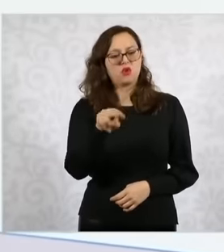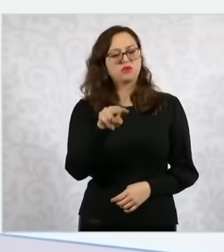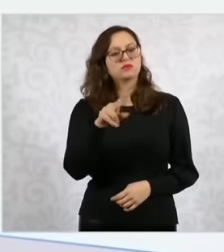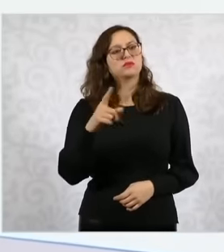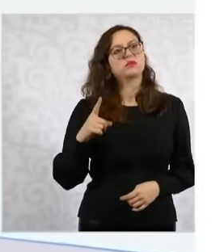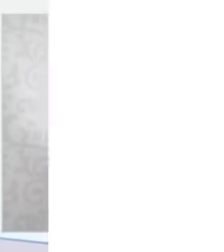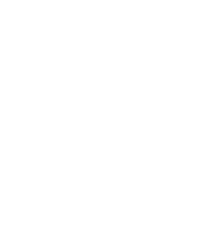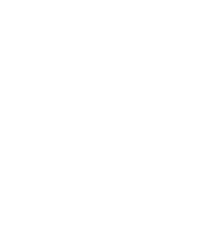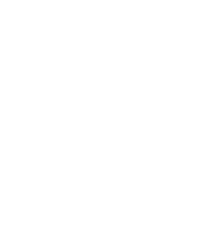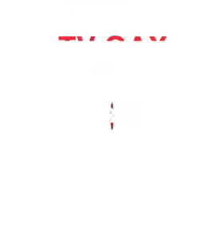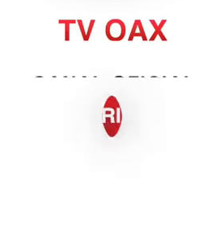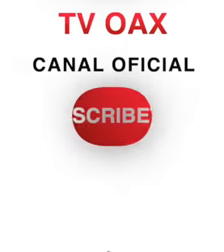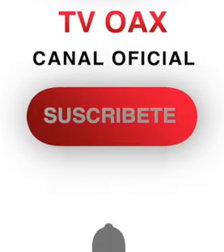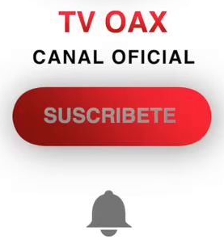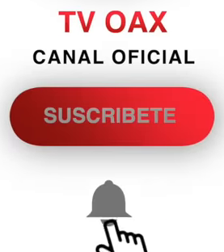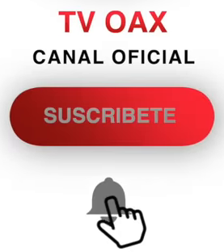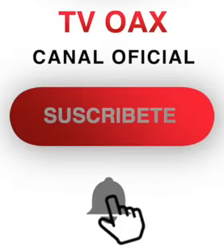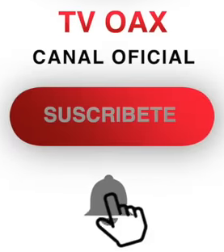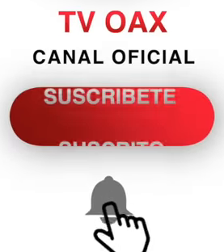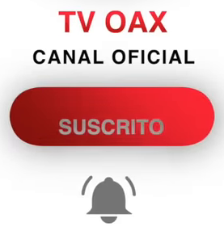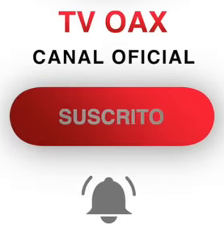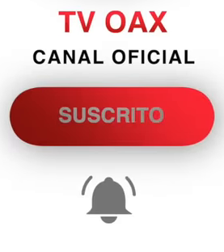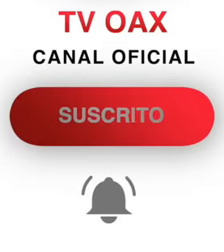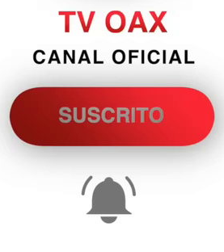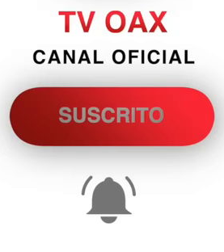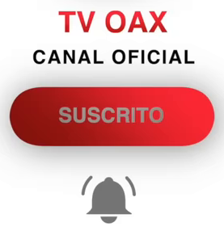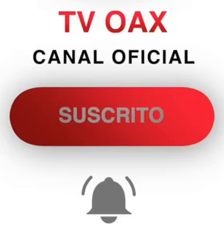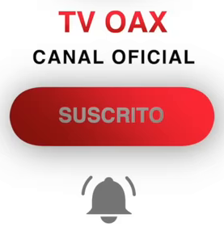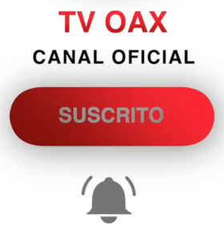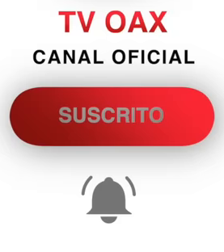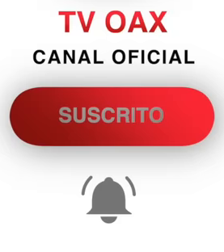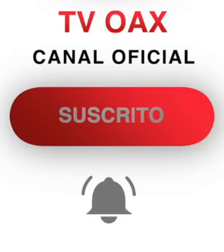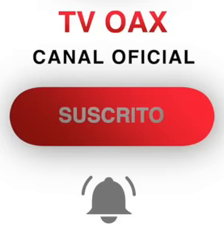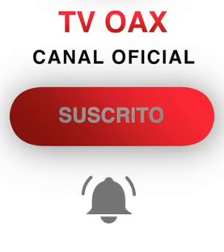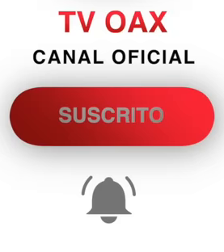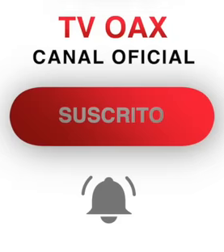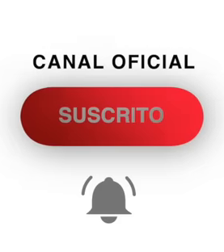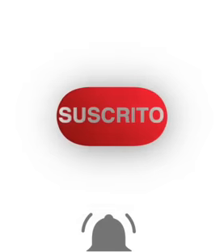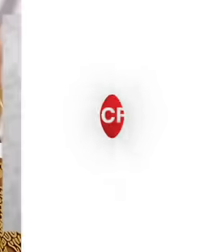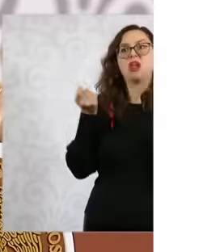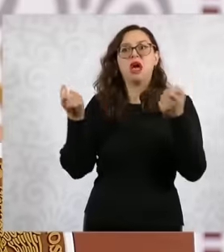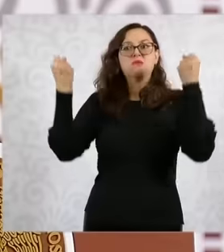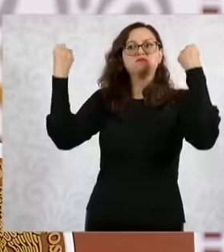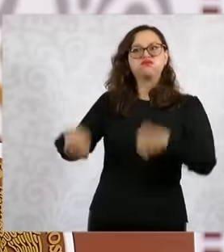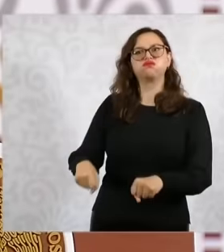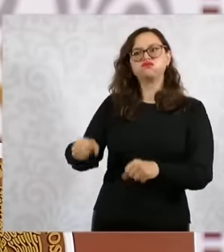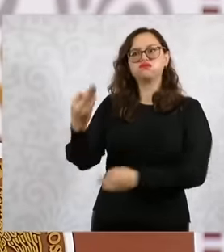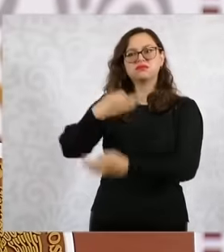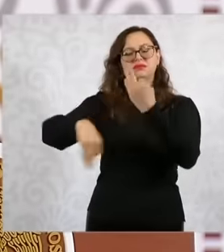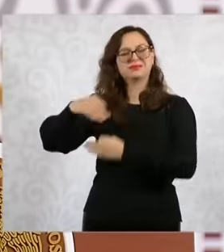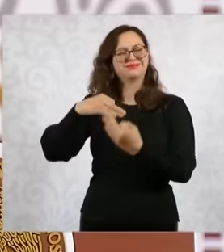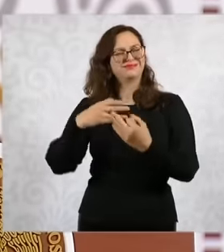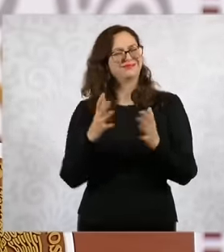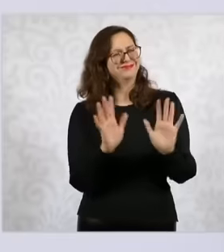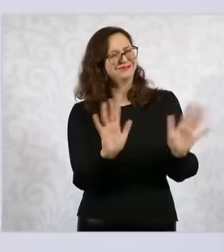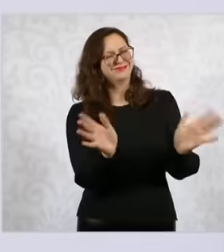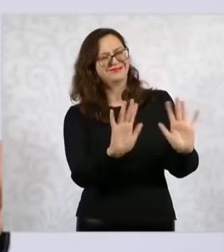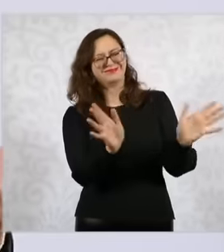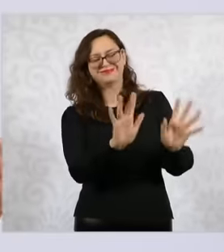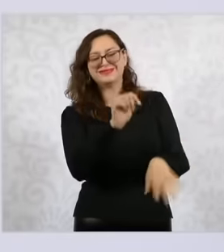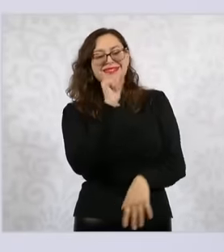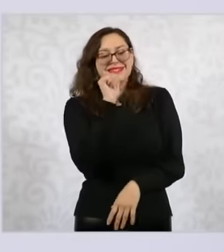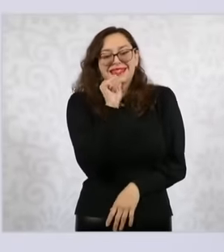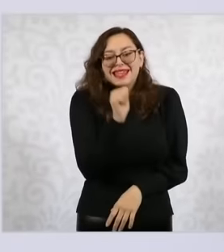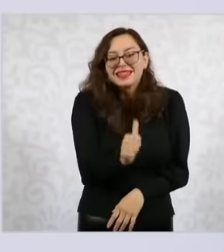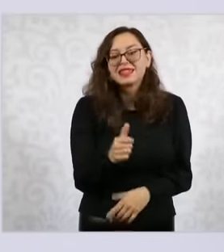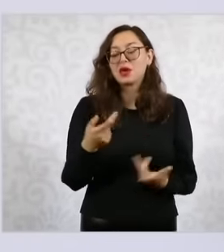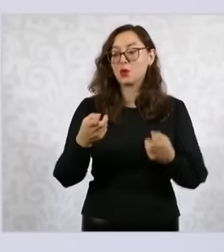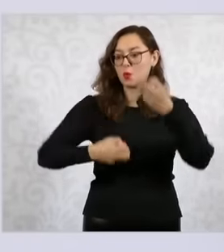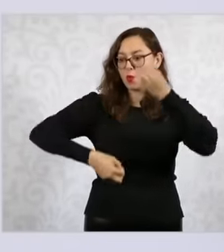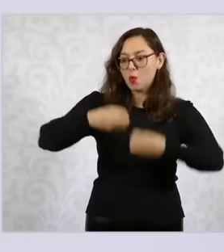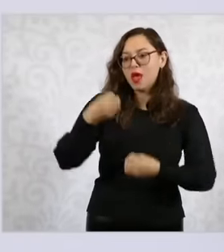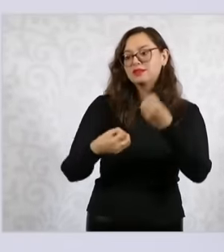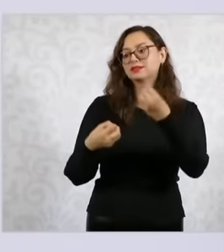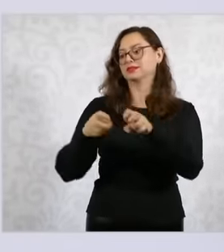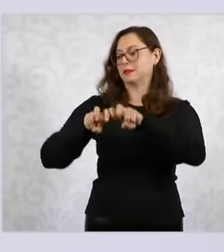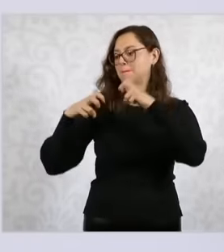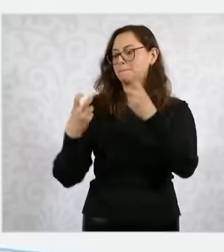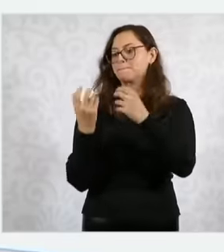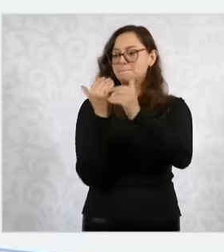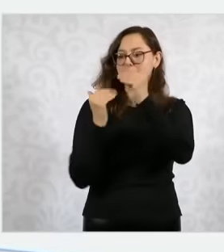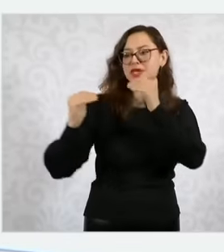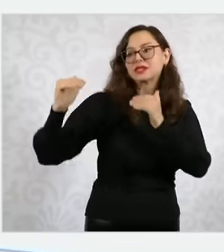authoritarianism comes from is not the election of judges, ministers, magistrates by the people of Mexico and